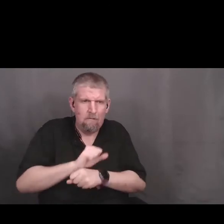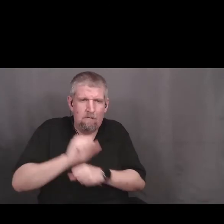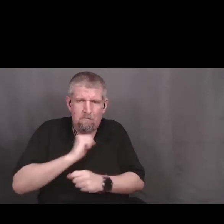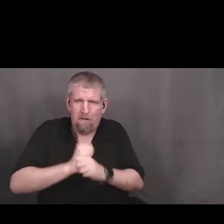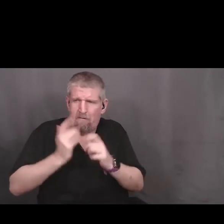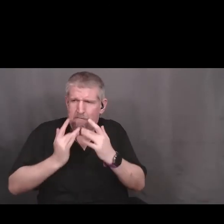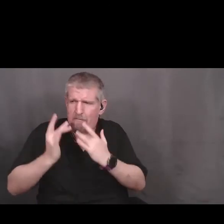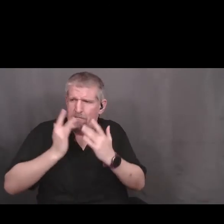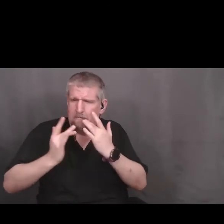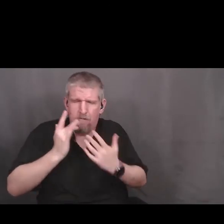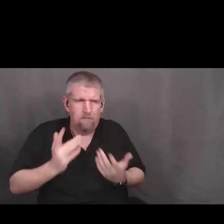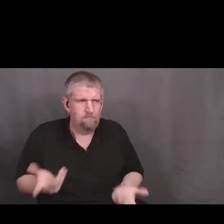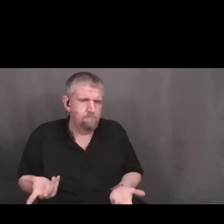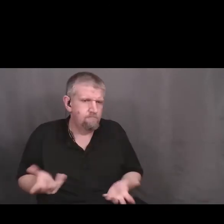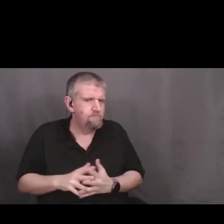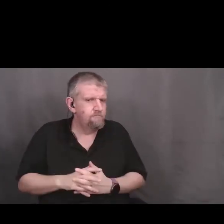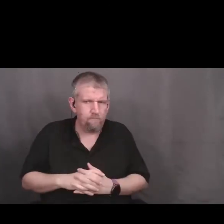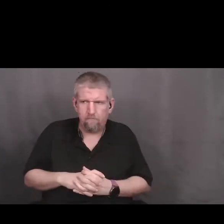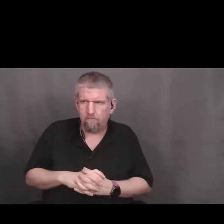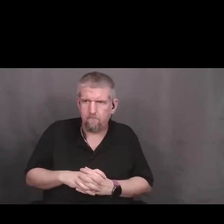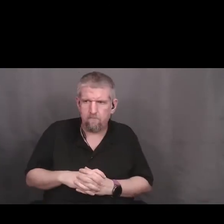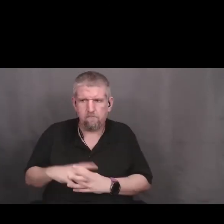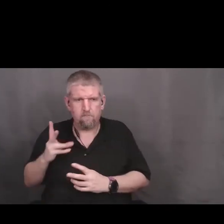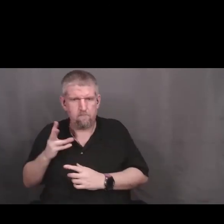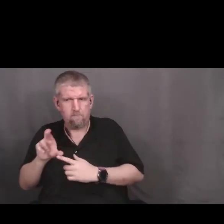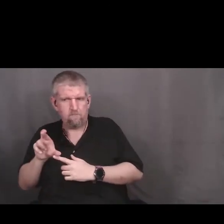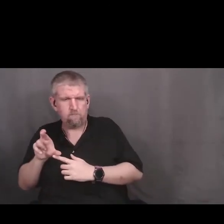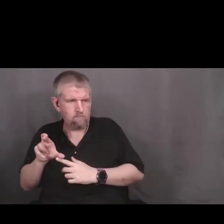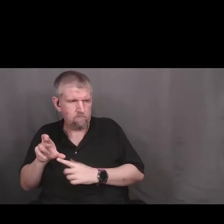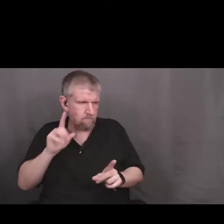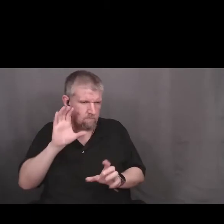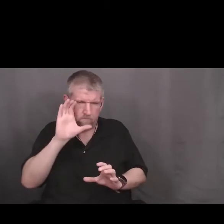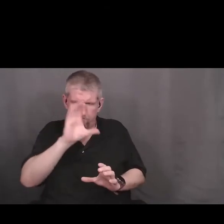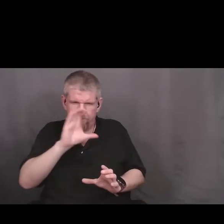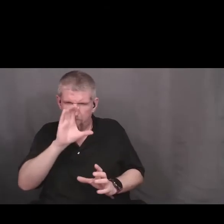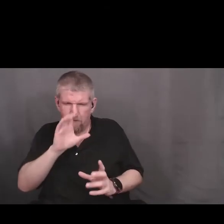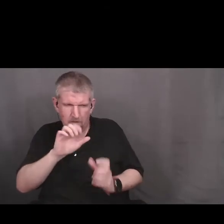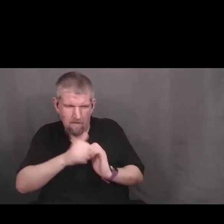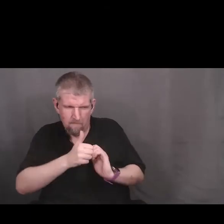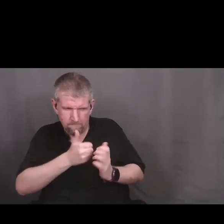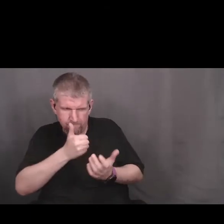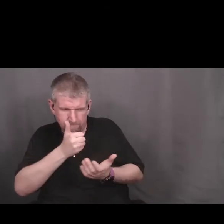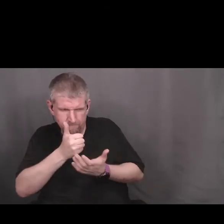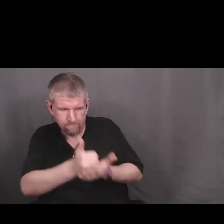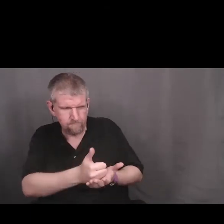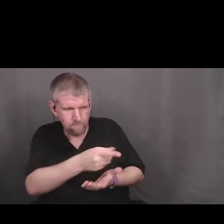So the program is supposed to be looking at how they can maximize the employment goal